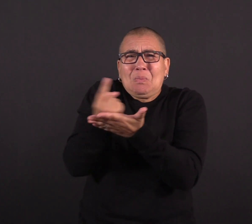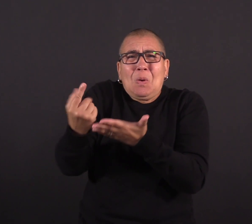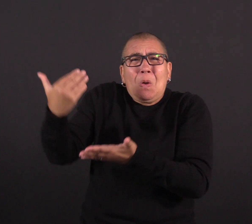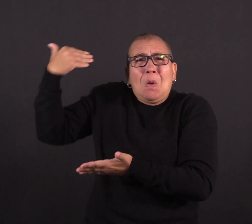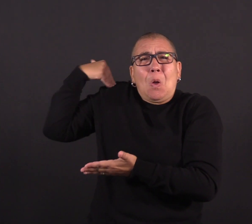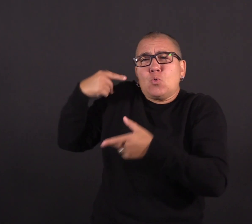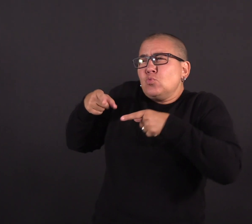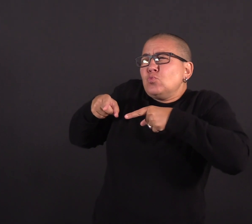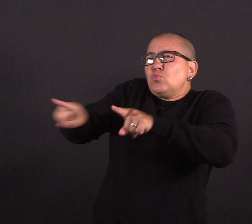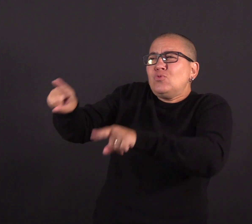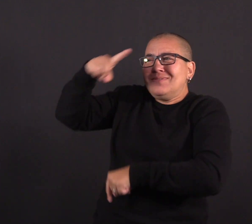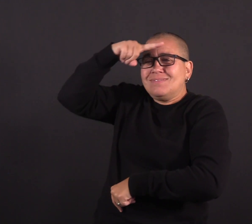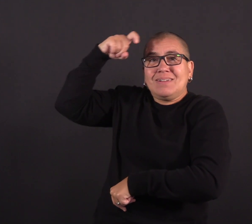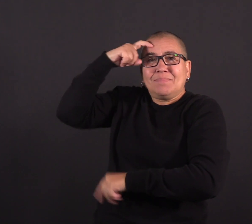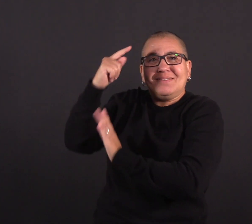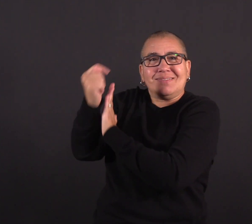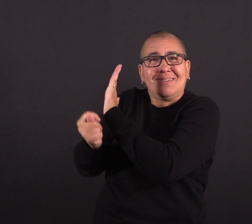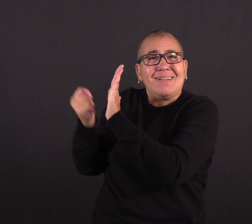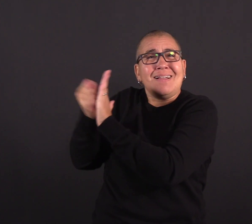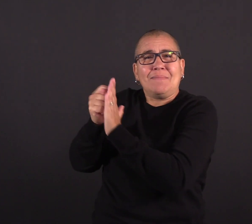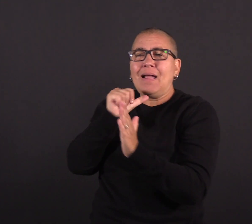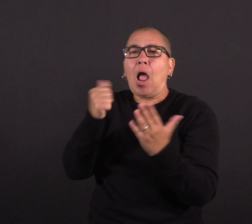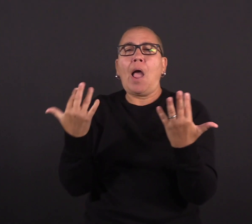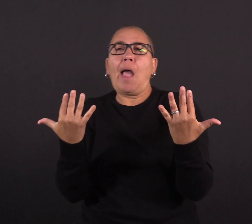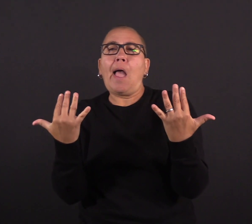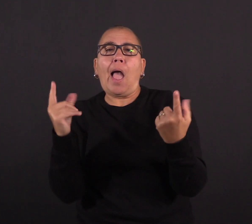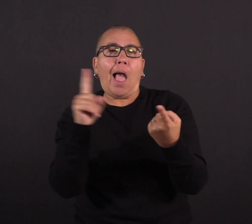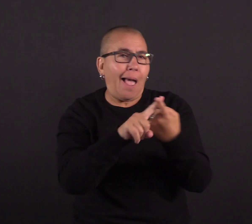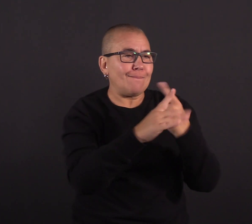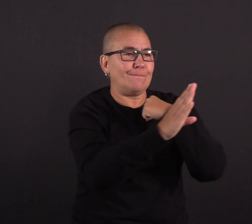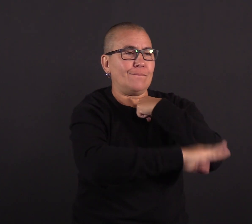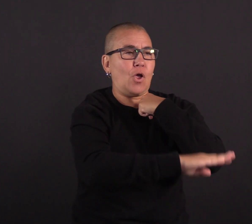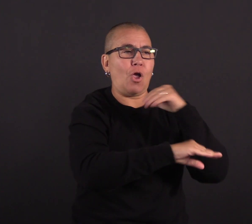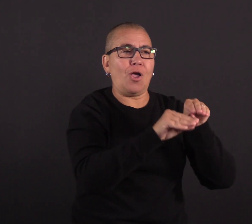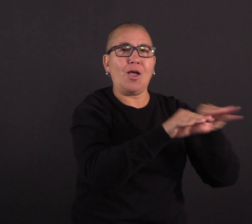been released weeks ago to combat the predictable summer wave, adding the